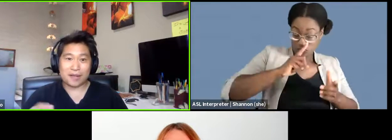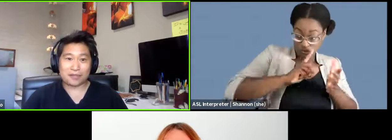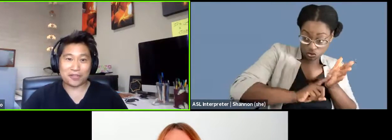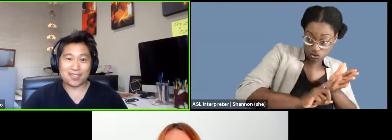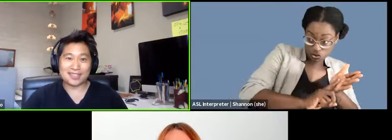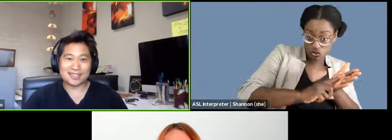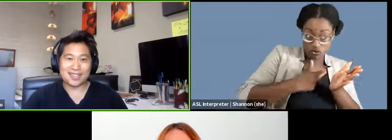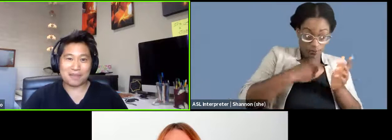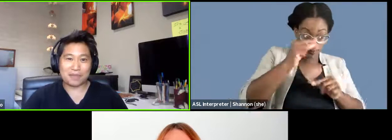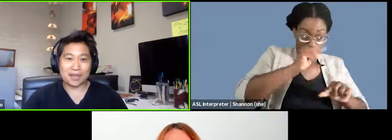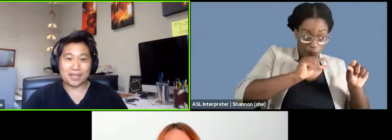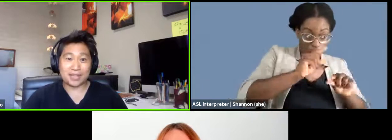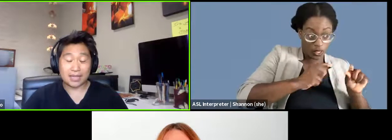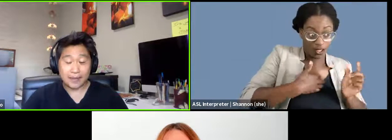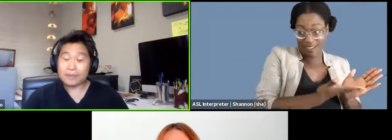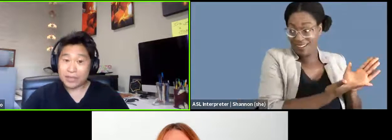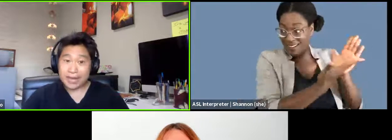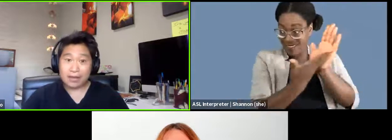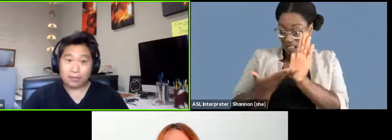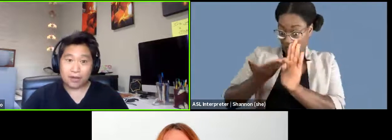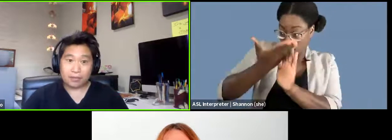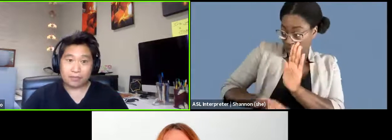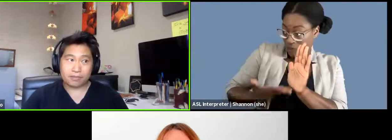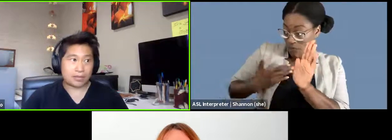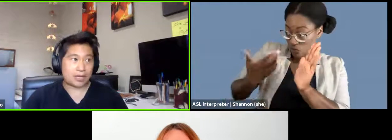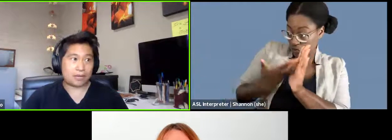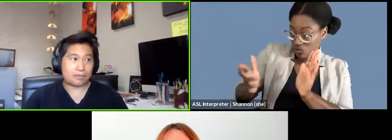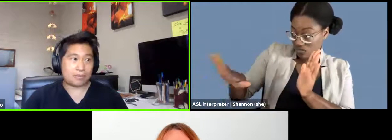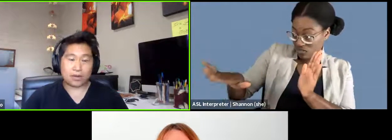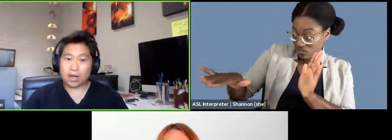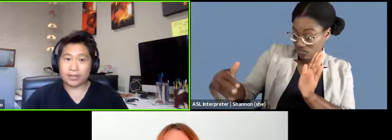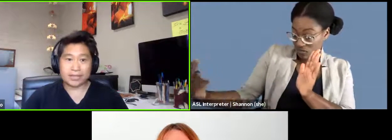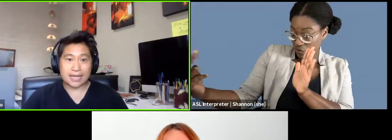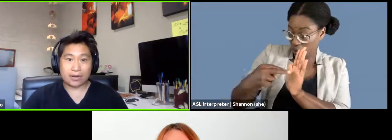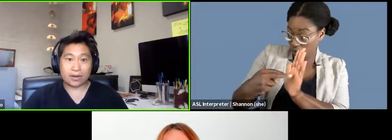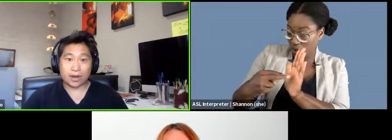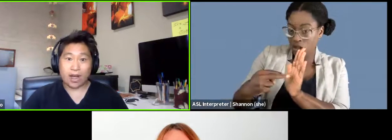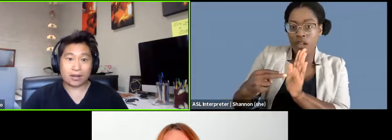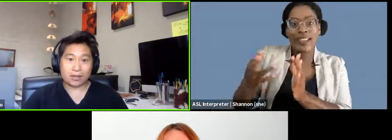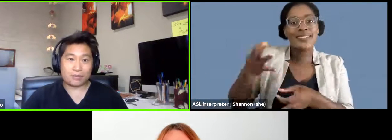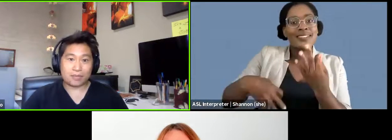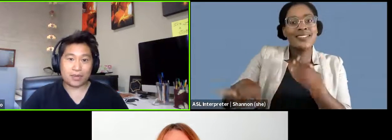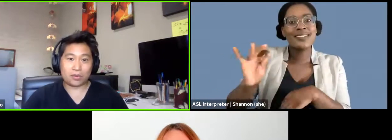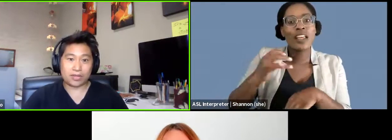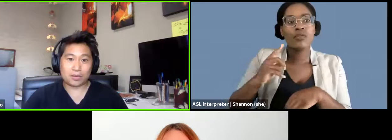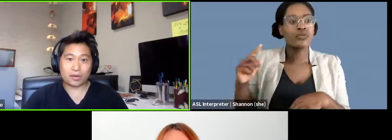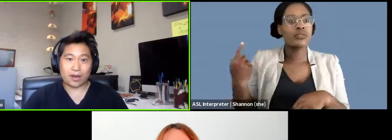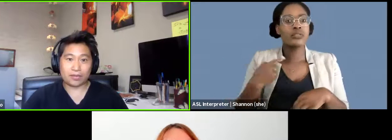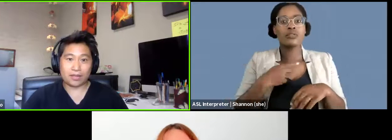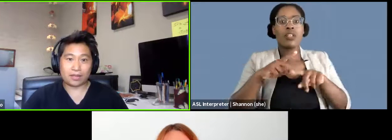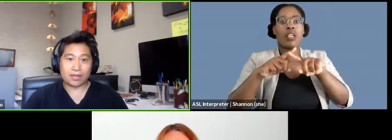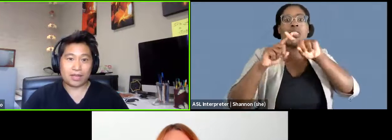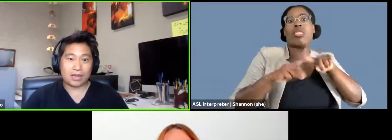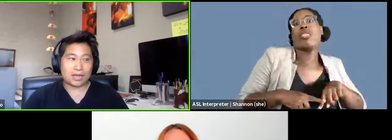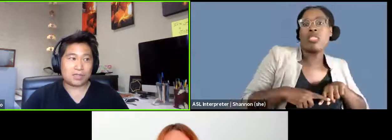prep for this podcast came from colleagues that are not of the minority demographic. It